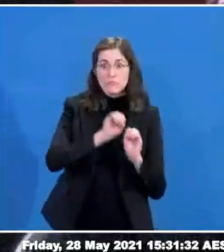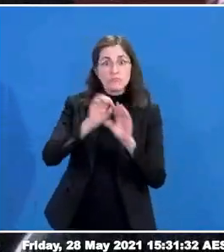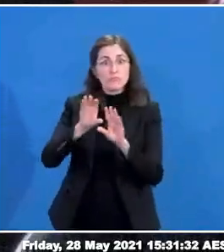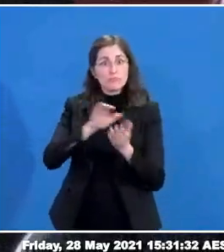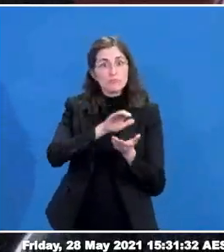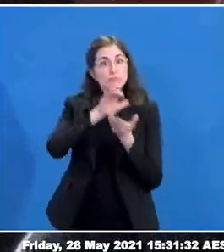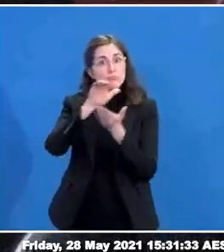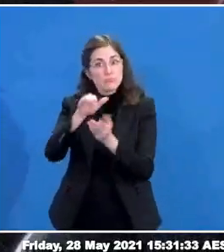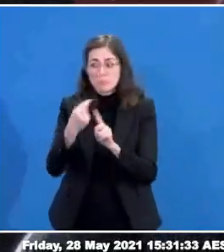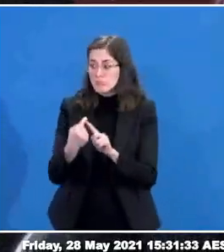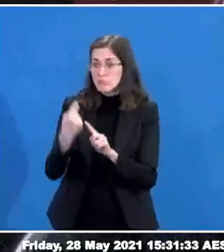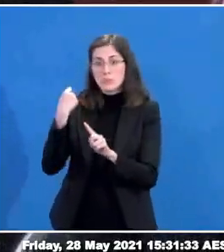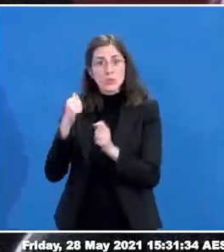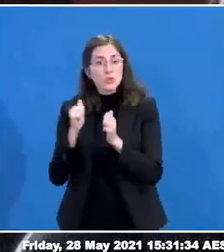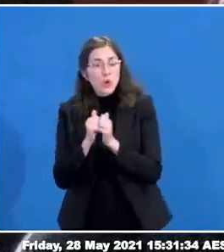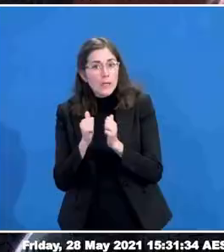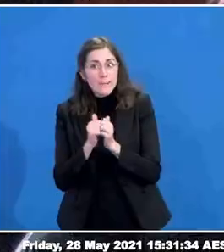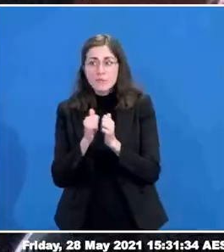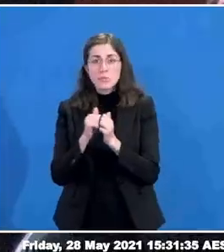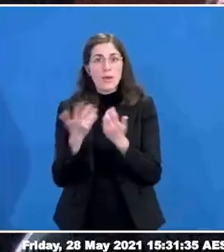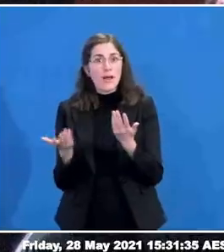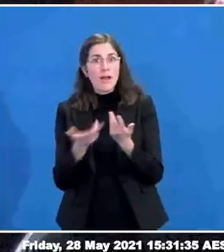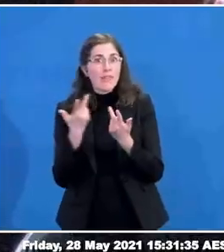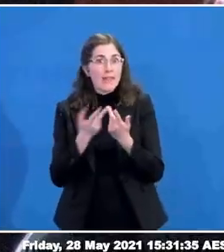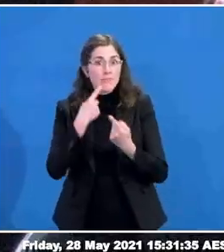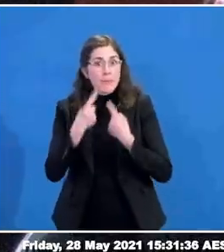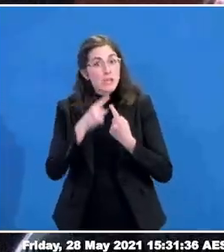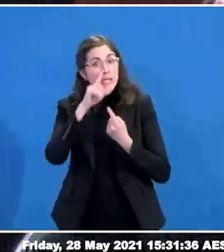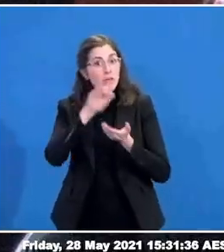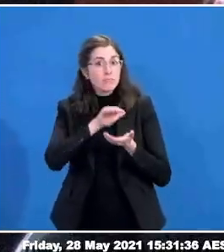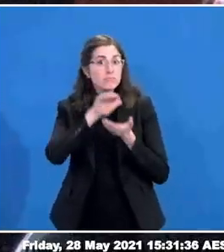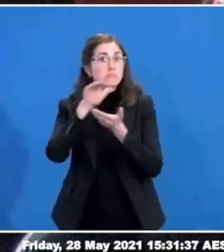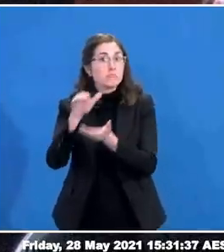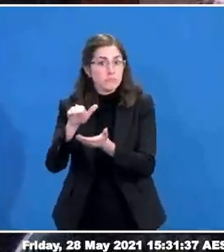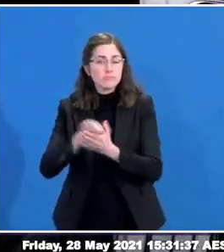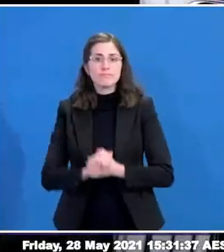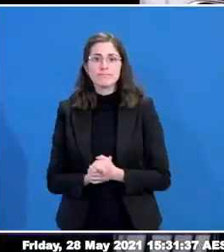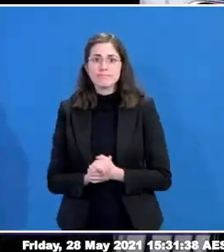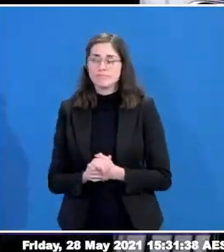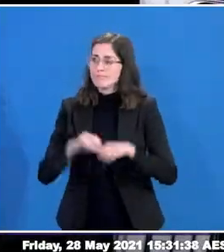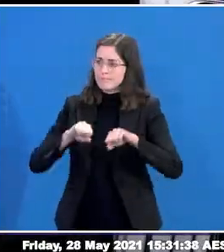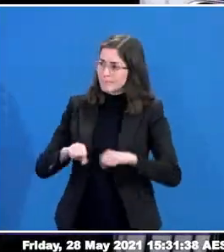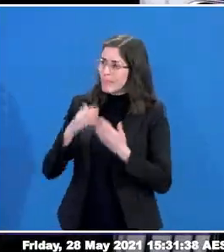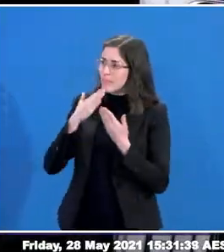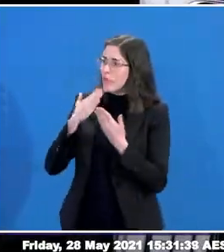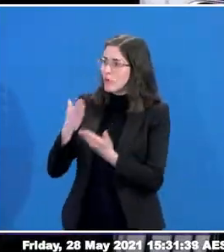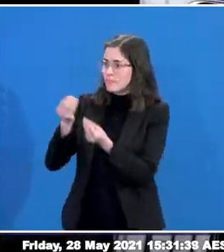of historical documents or information arising from his previous statement. Yes, thank you for that indication.